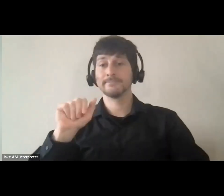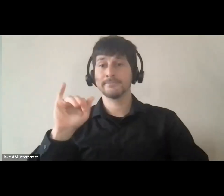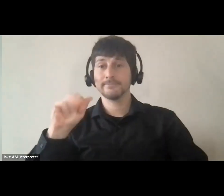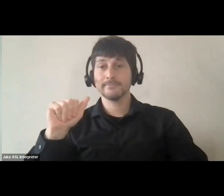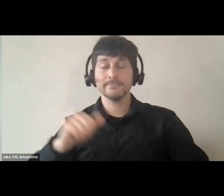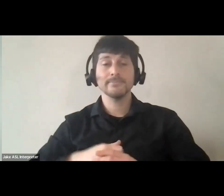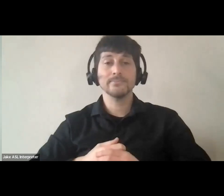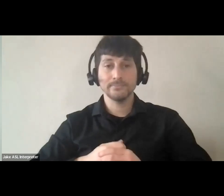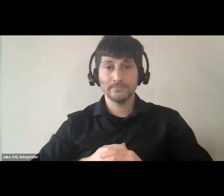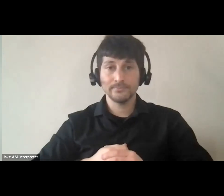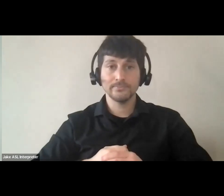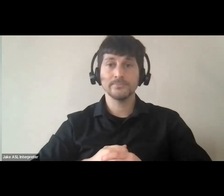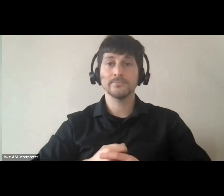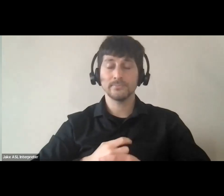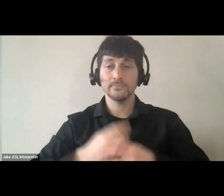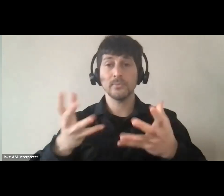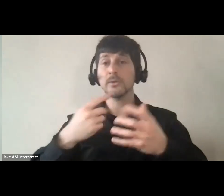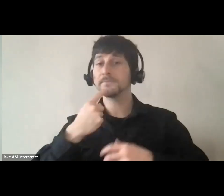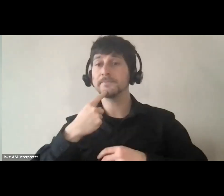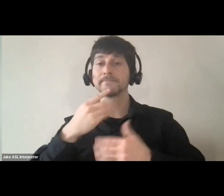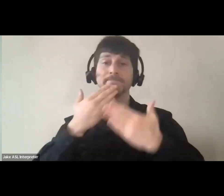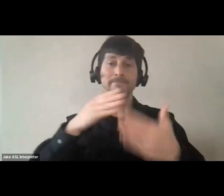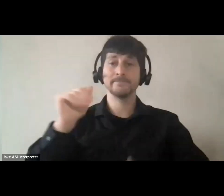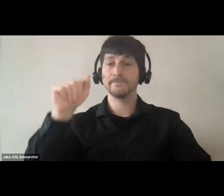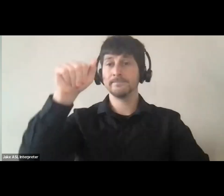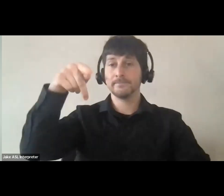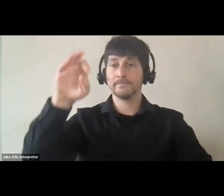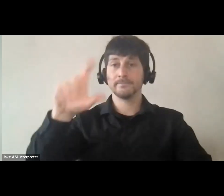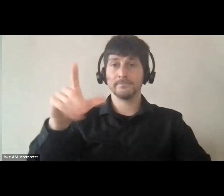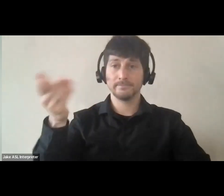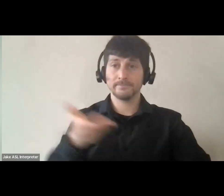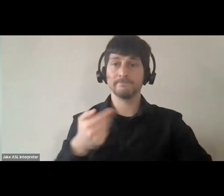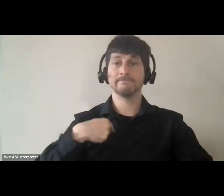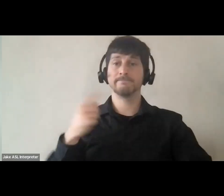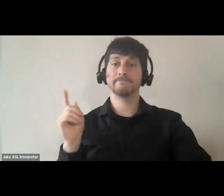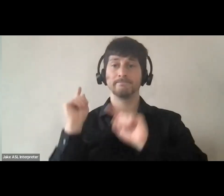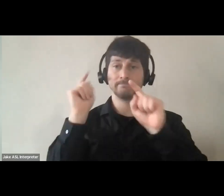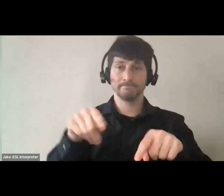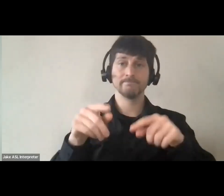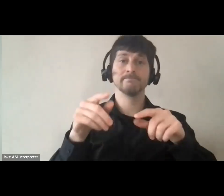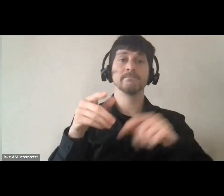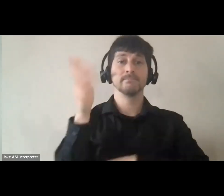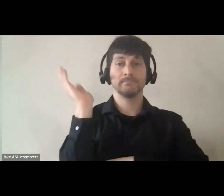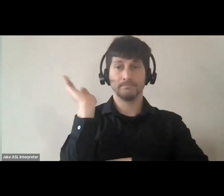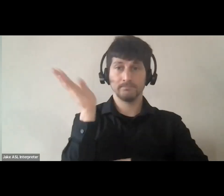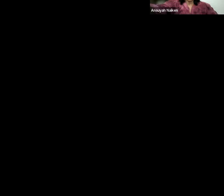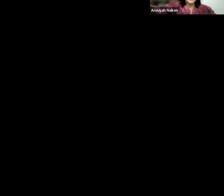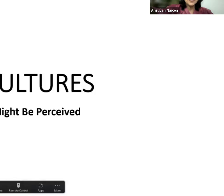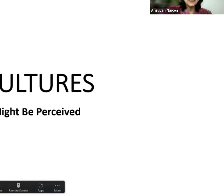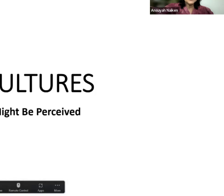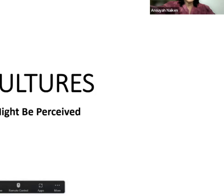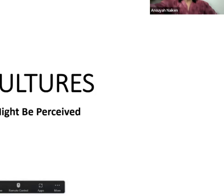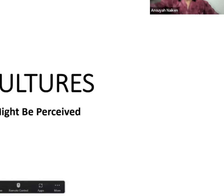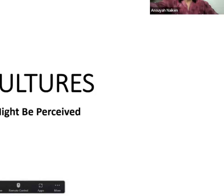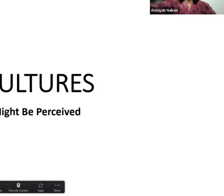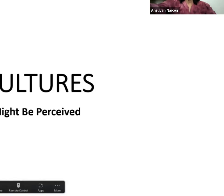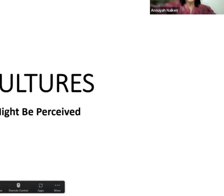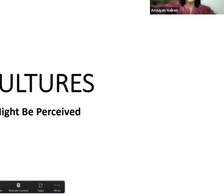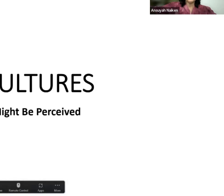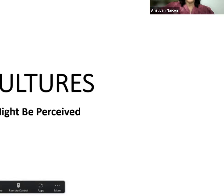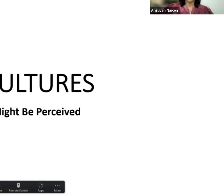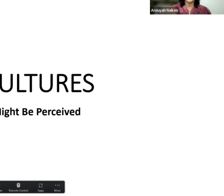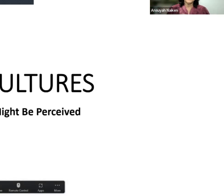Thank you, Maria.